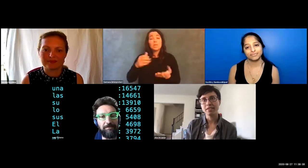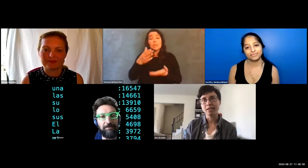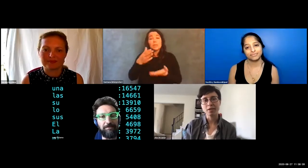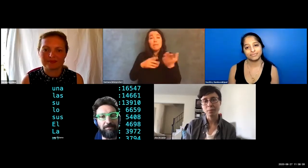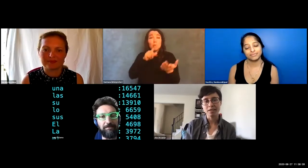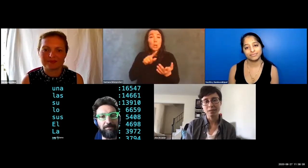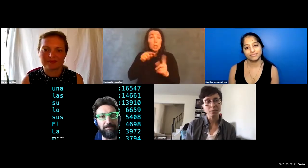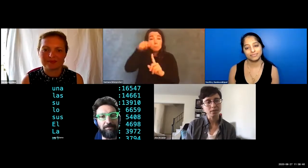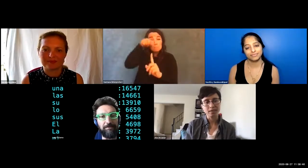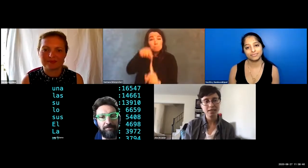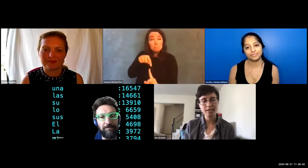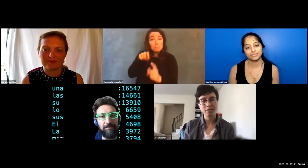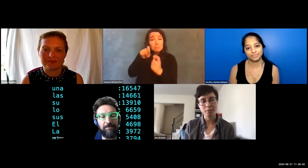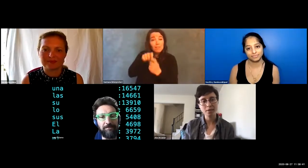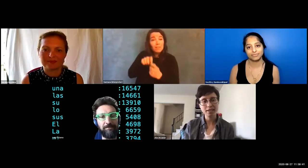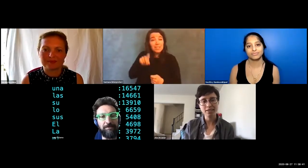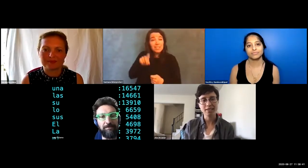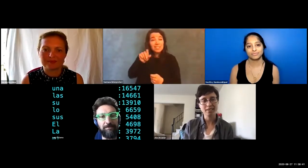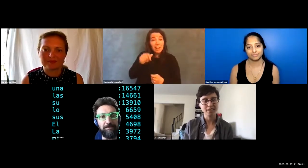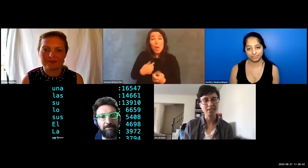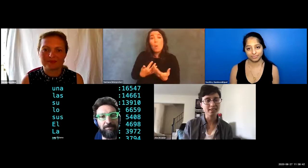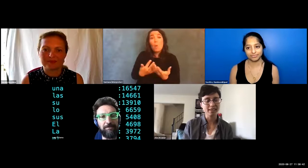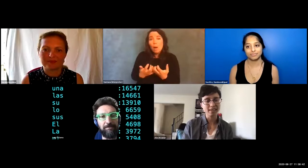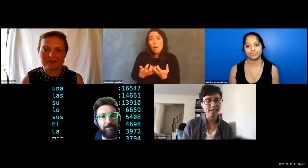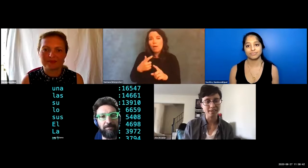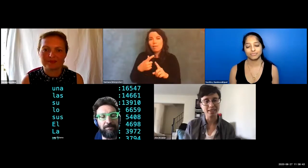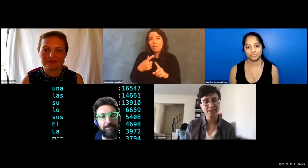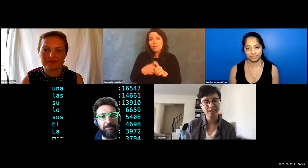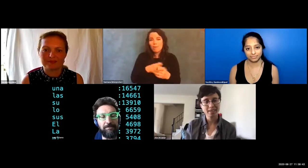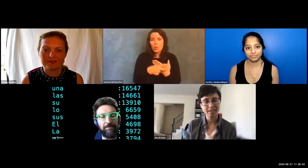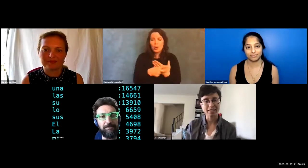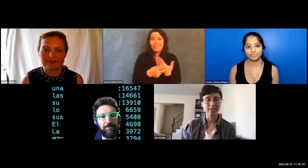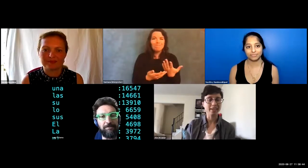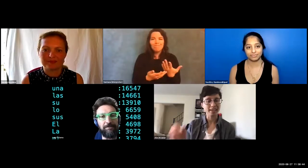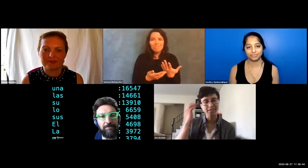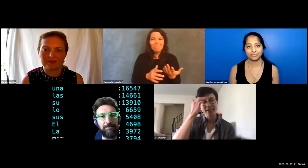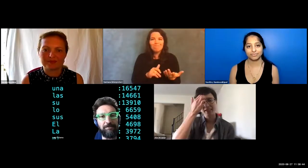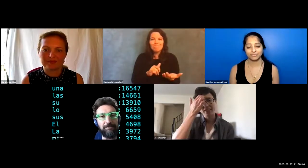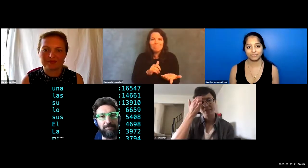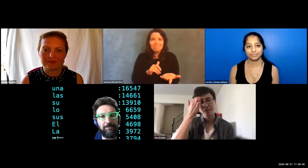really been hoping to get out of the project I currently cannot look at.